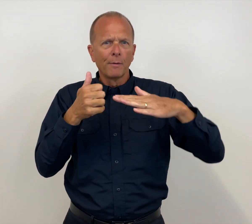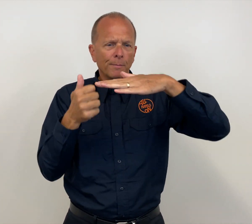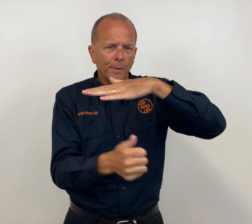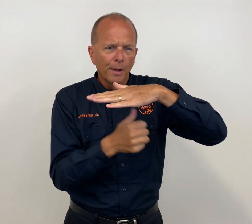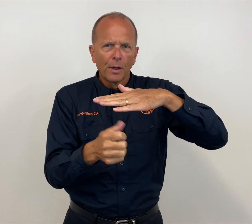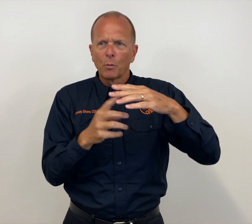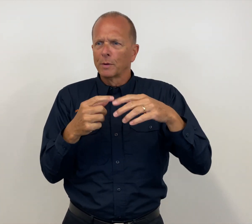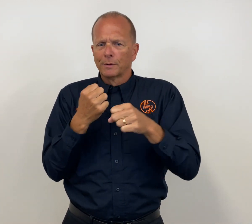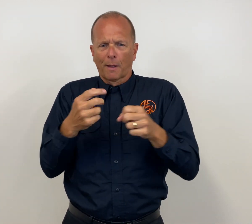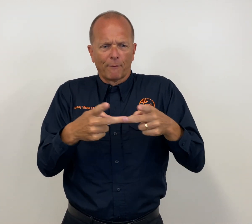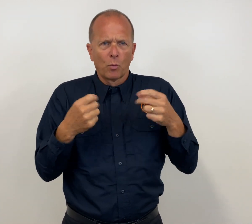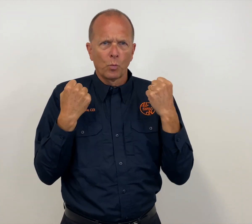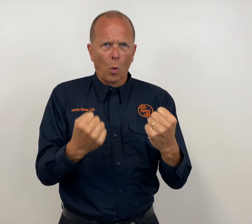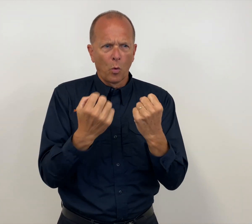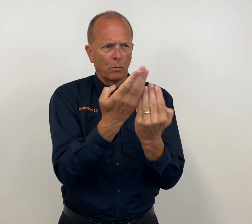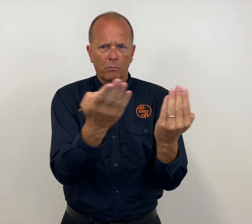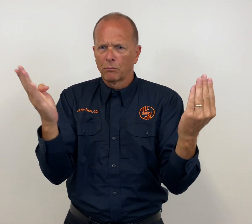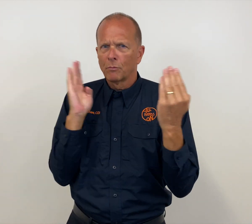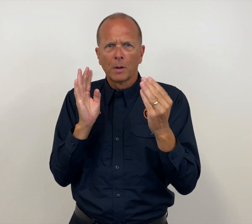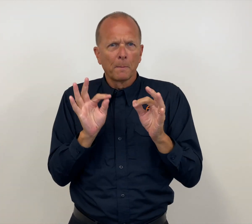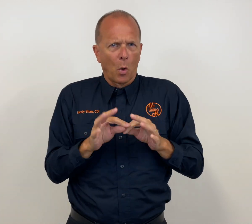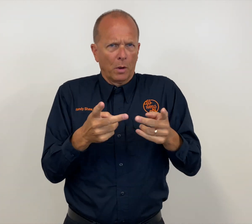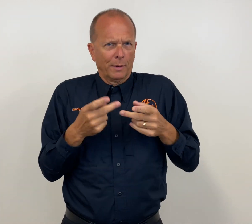strong room in your home